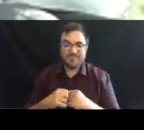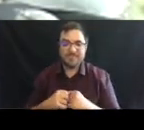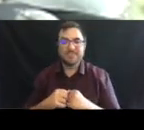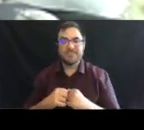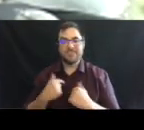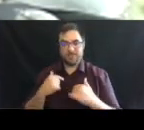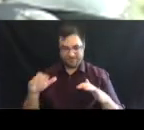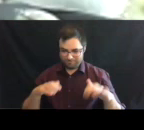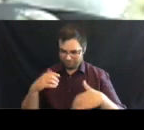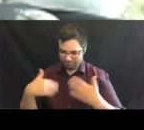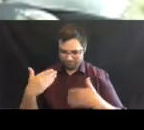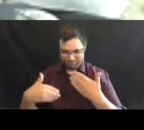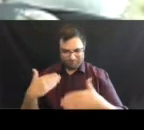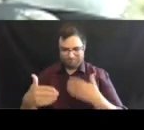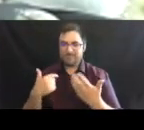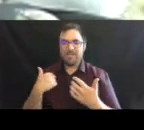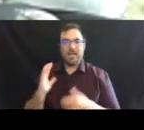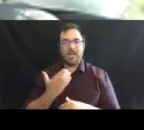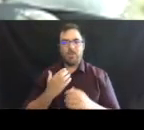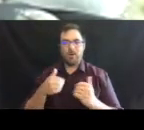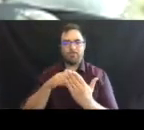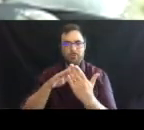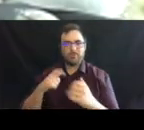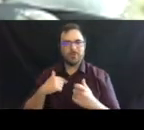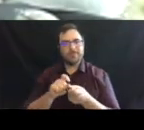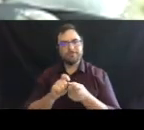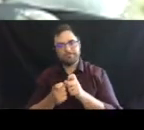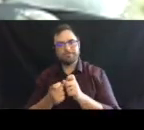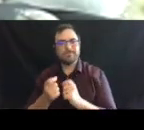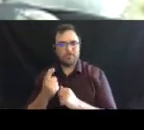We've been revamping it a little bit as of late and I'll talk about that with our new